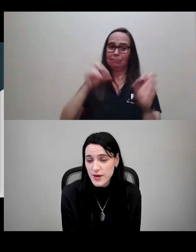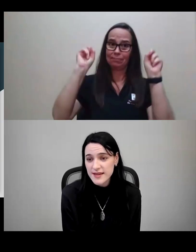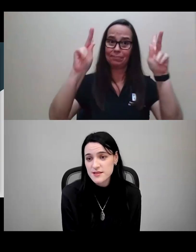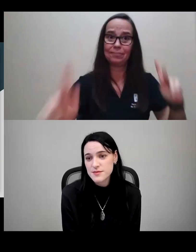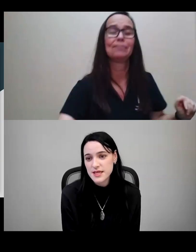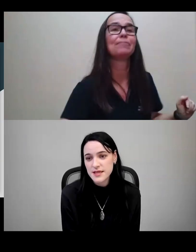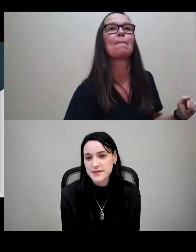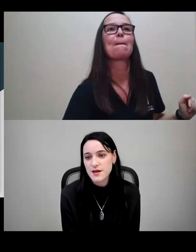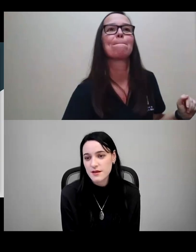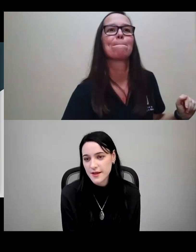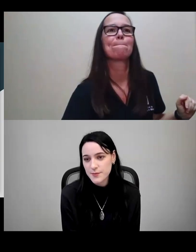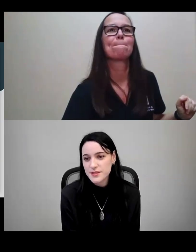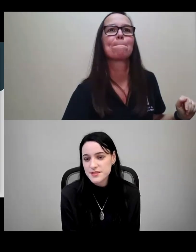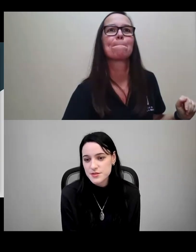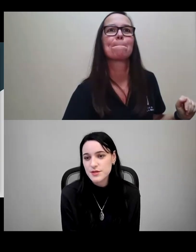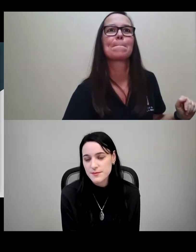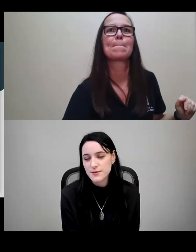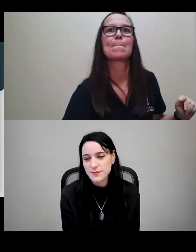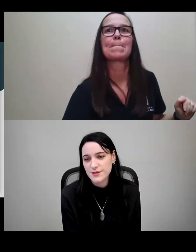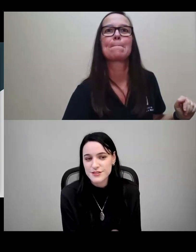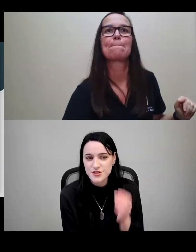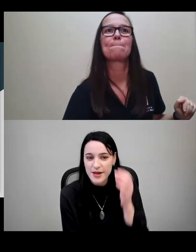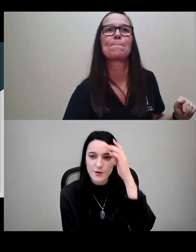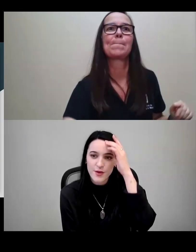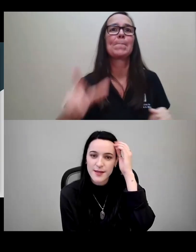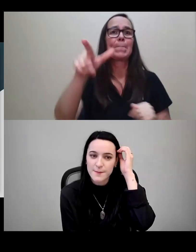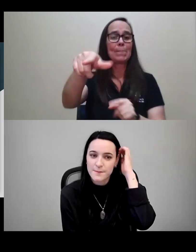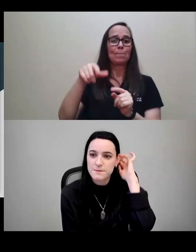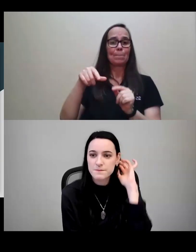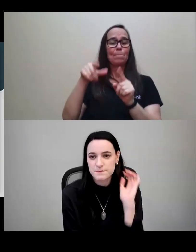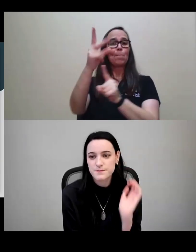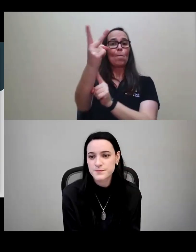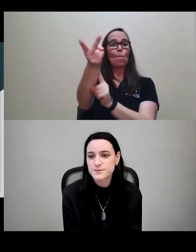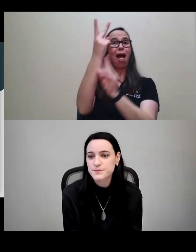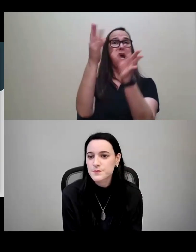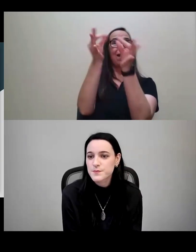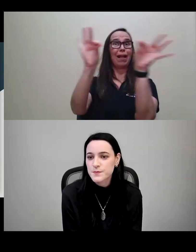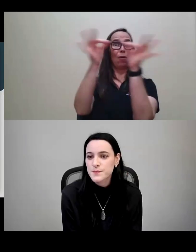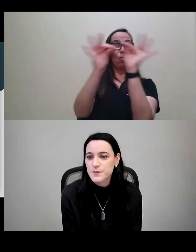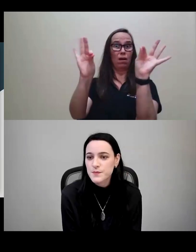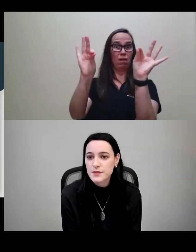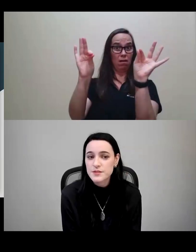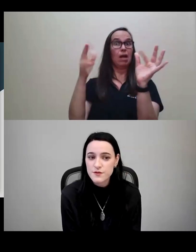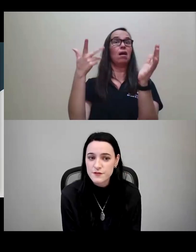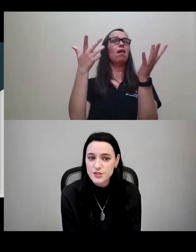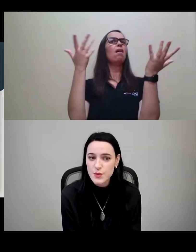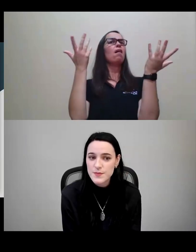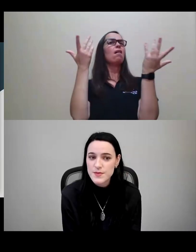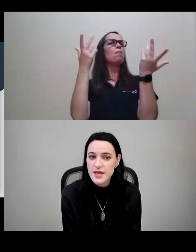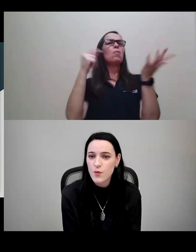that you had at the beginning is not there please do email me and reach out. Okay. So the first one